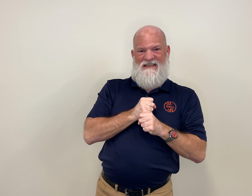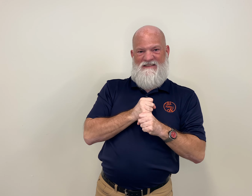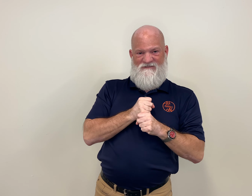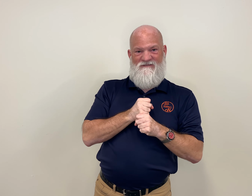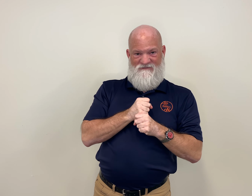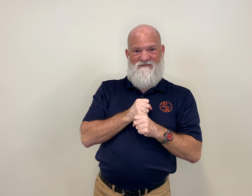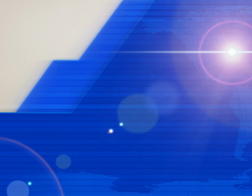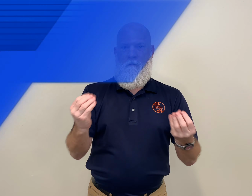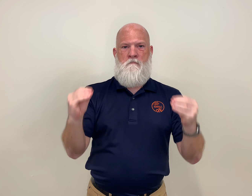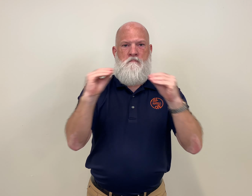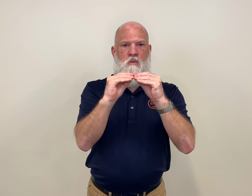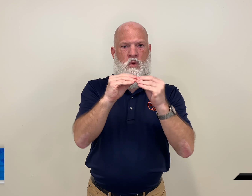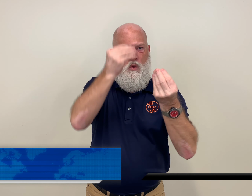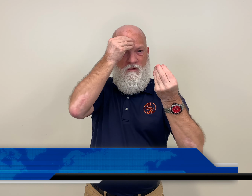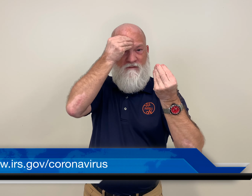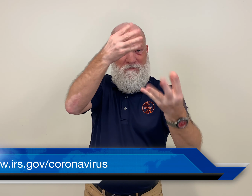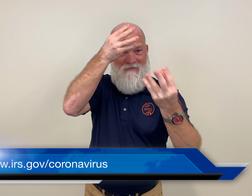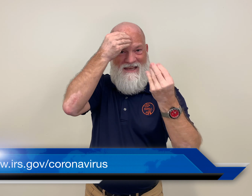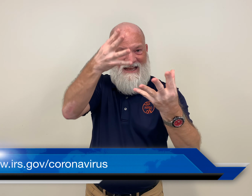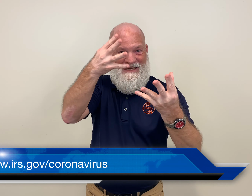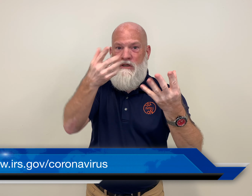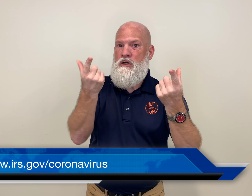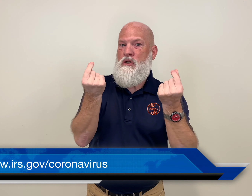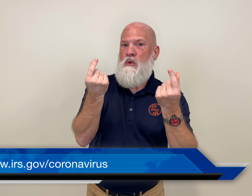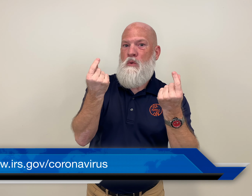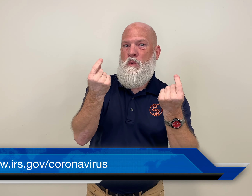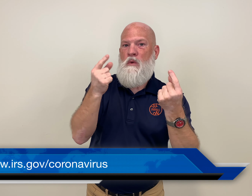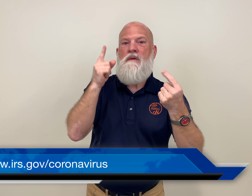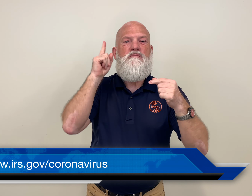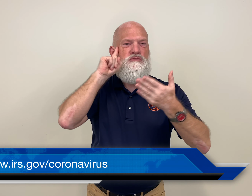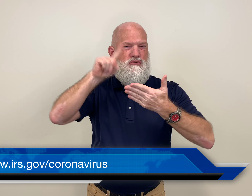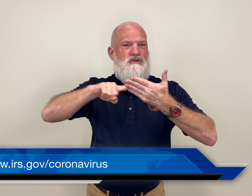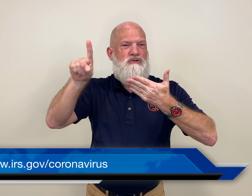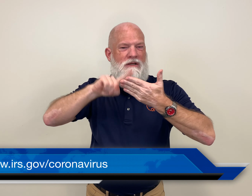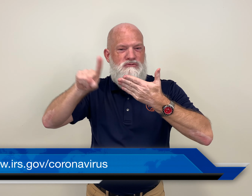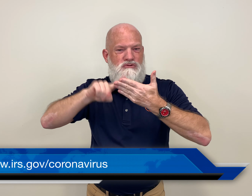For more information visit the IRS Website (www.IRS.gov/coronavirus)